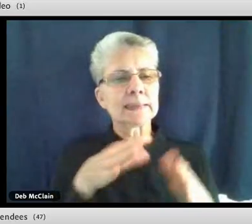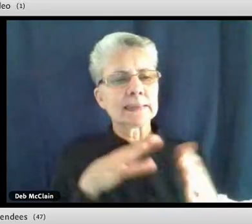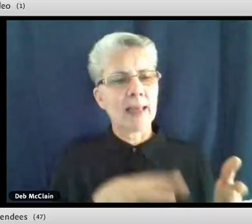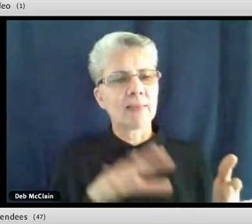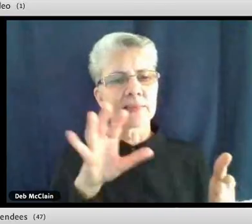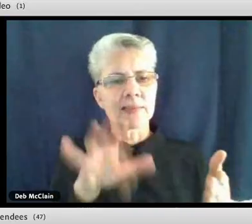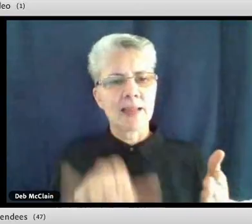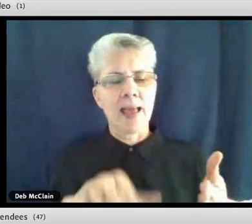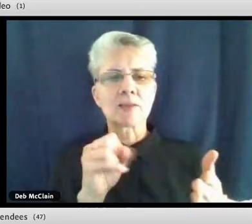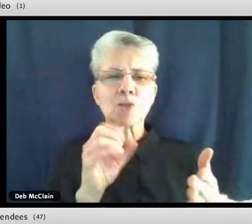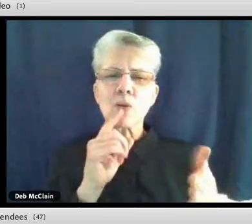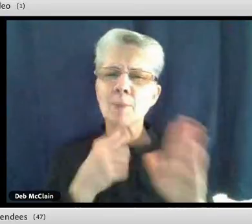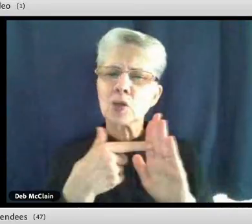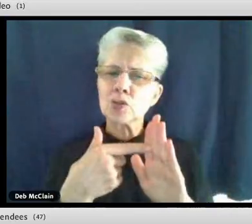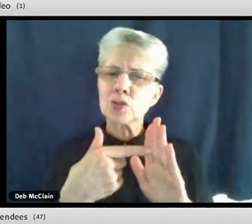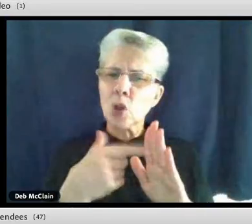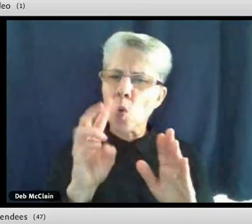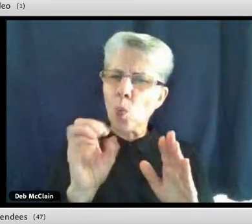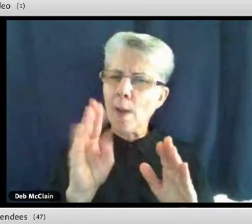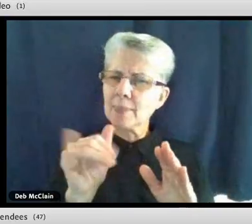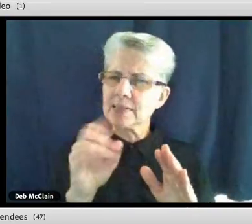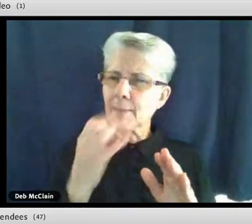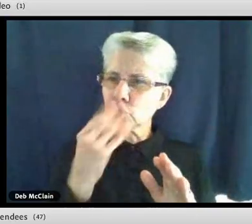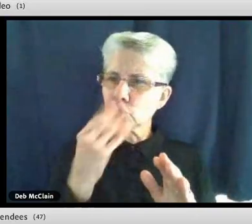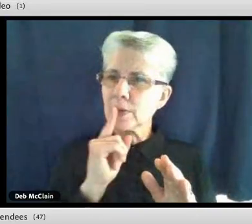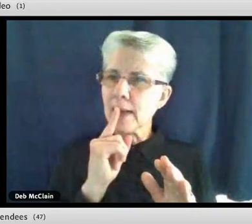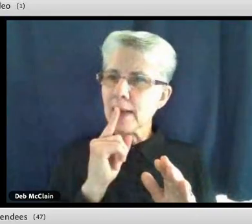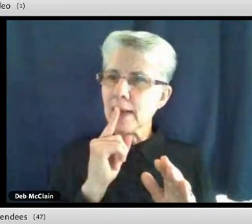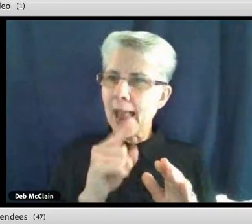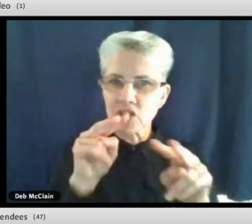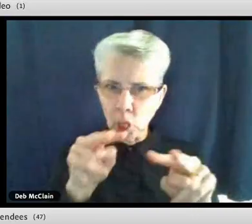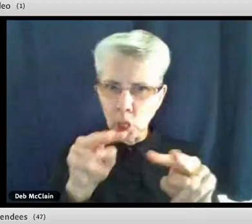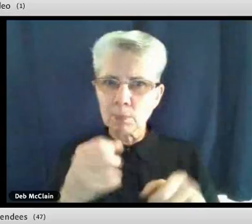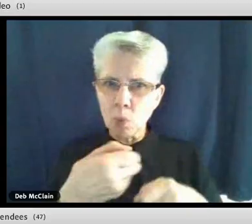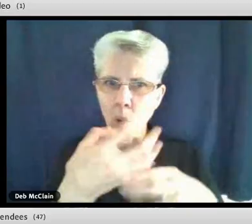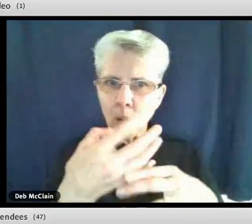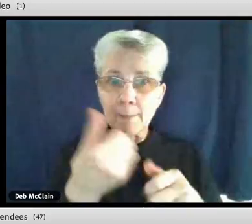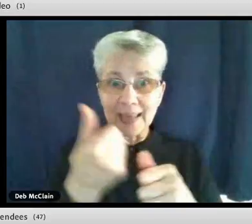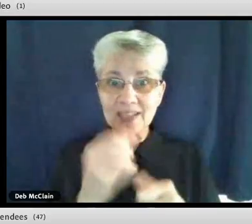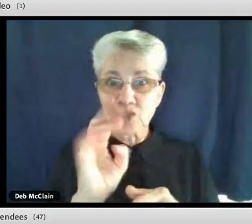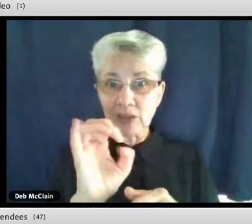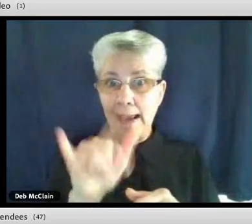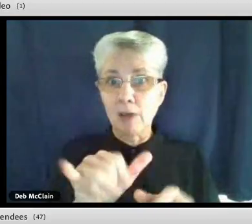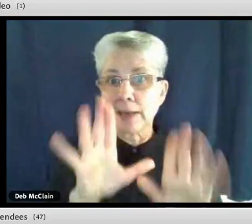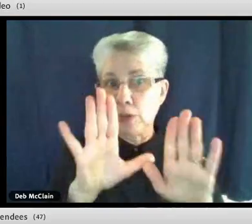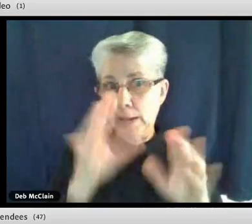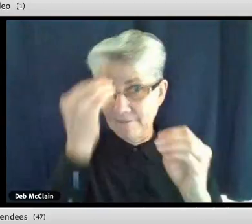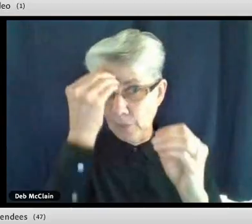and I'm going to show you this website because you can actually look at each county which is great information to have.